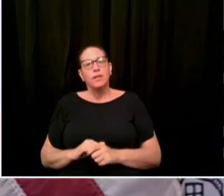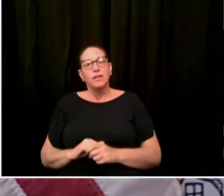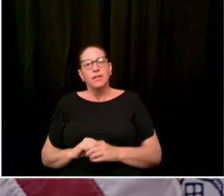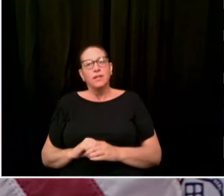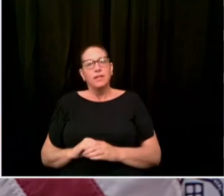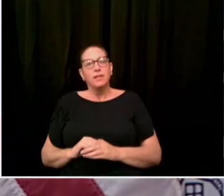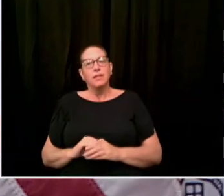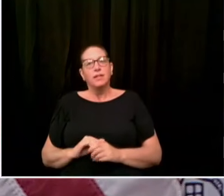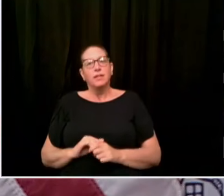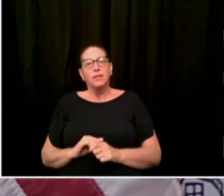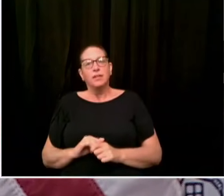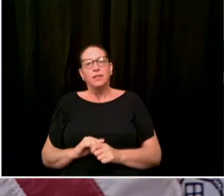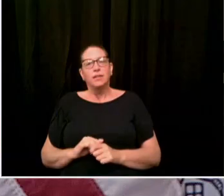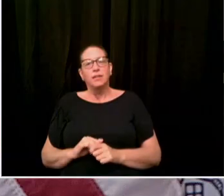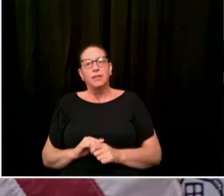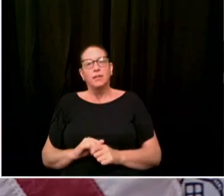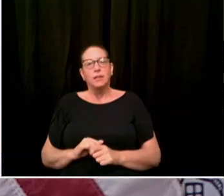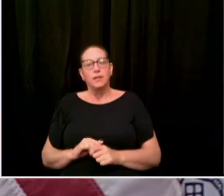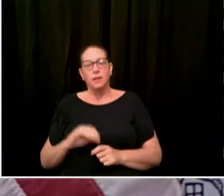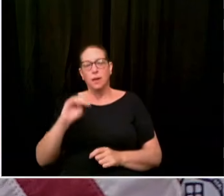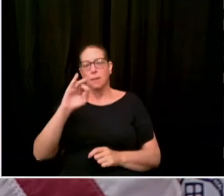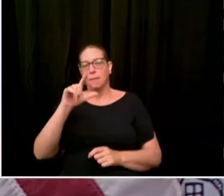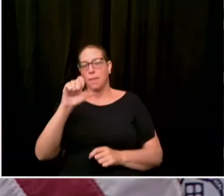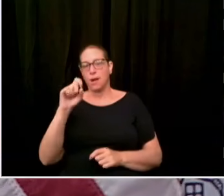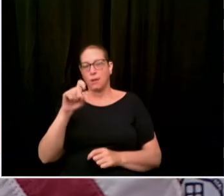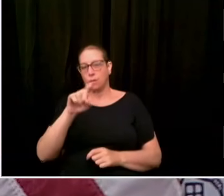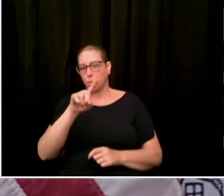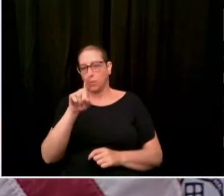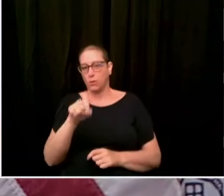WE'RE ALL MOVING FORWARD.